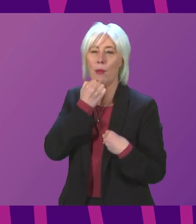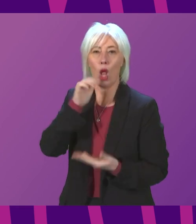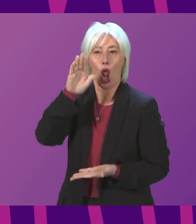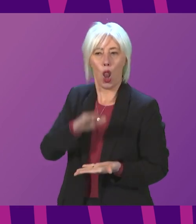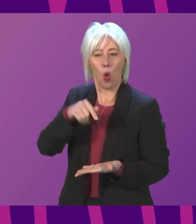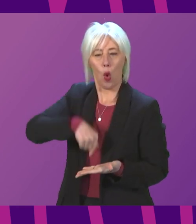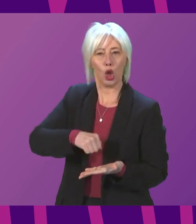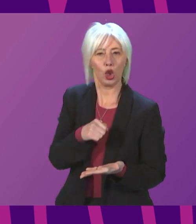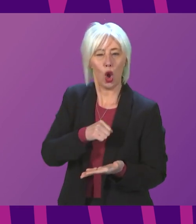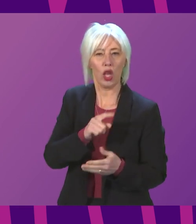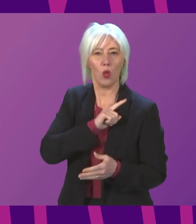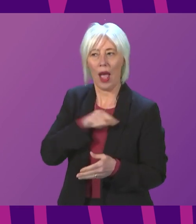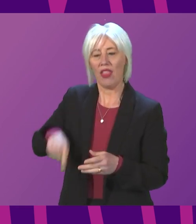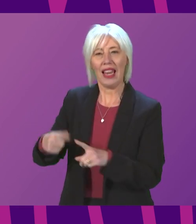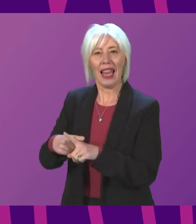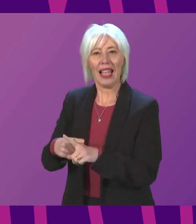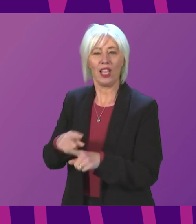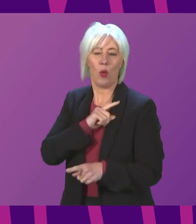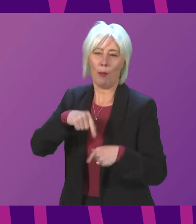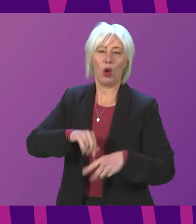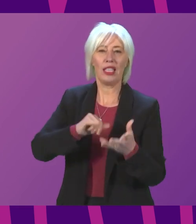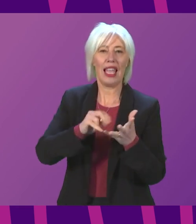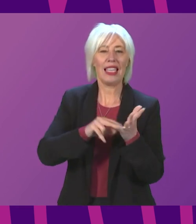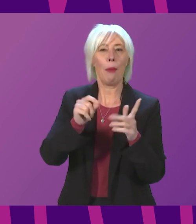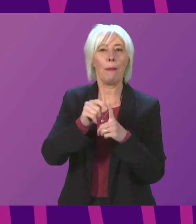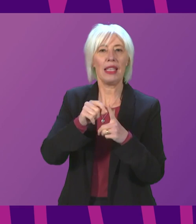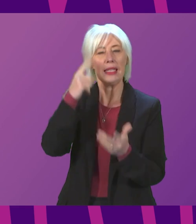of the actions that have been taken by the Scottish National Party. John Swinney was,